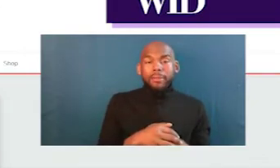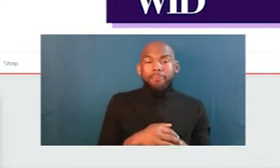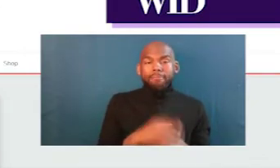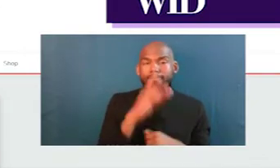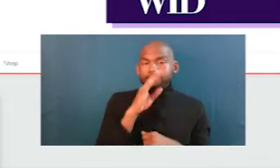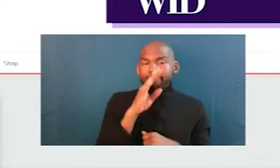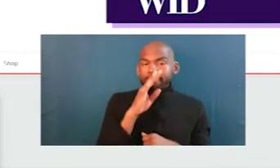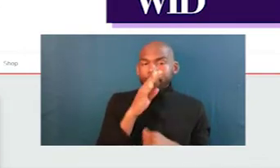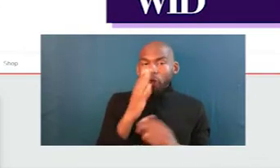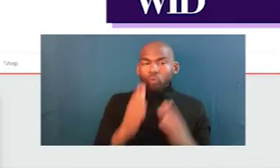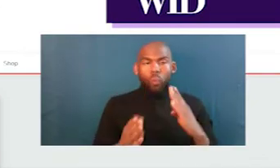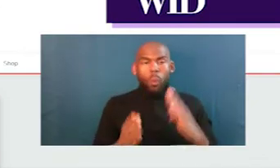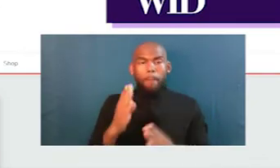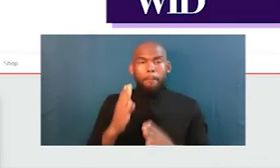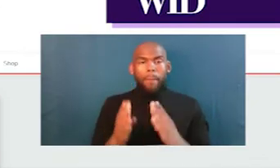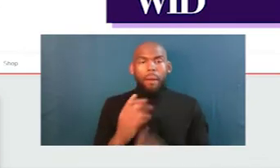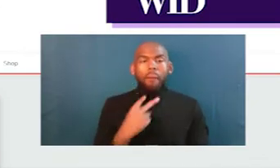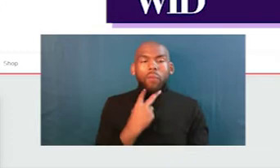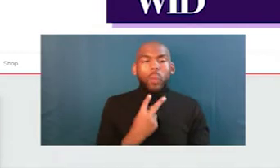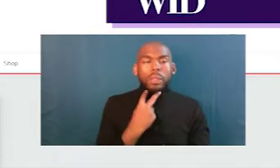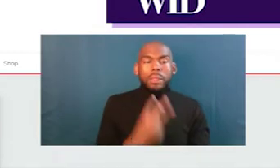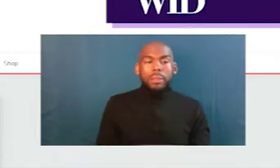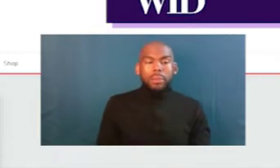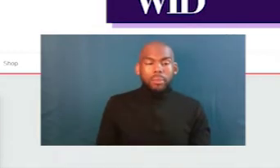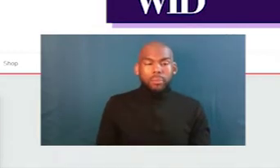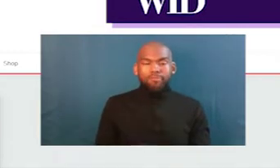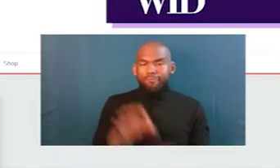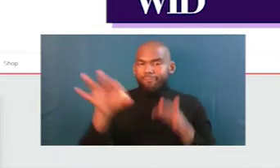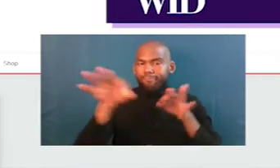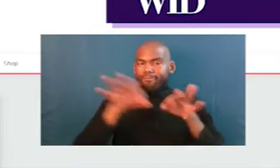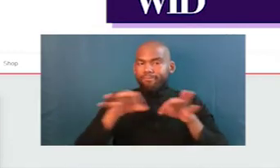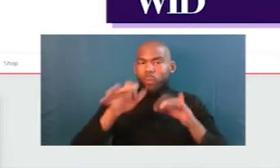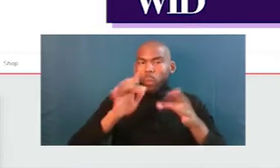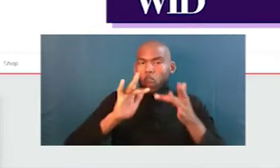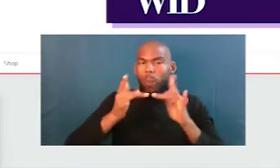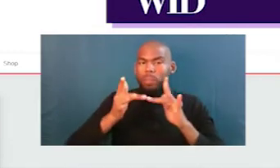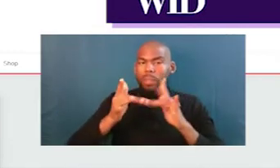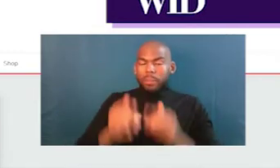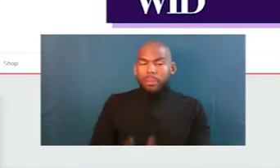Products. >> AUTOMATED VOICE: Same page navigation. Link checkout,